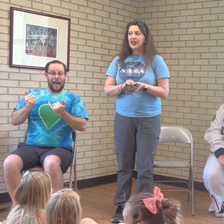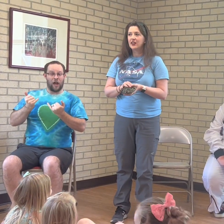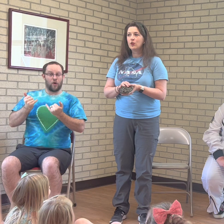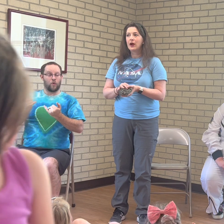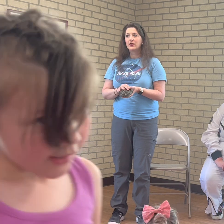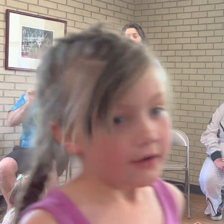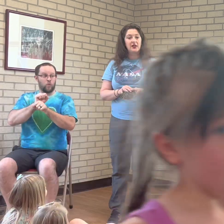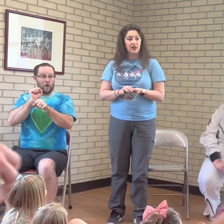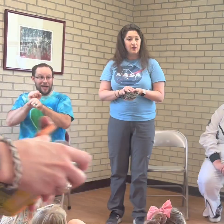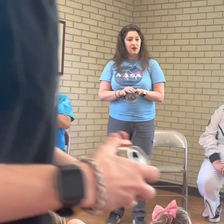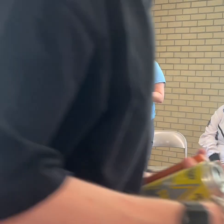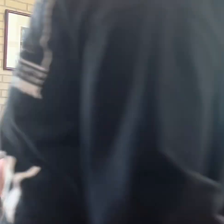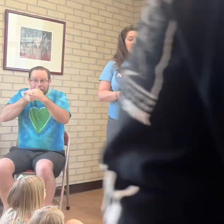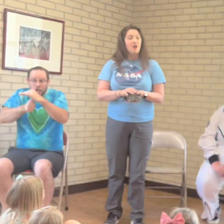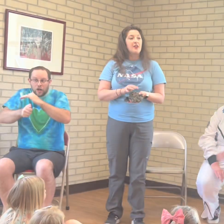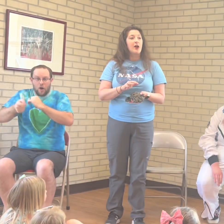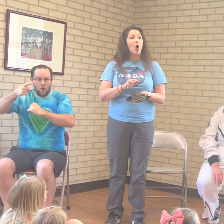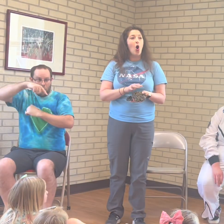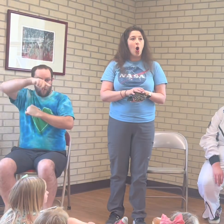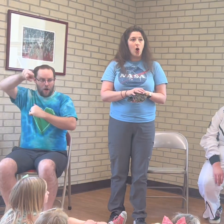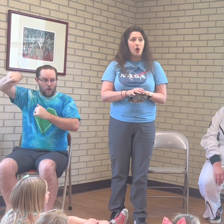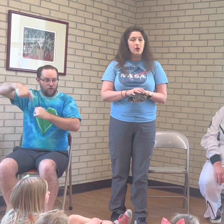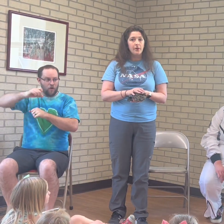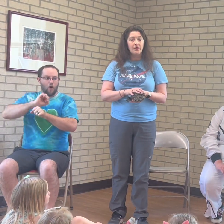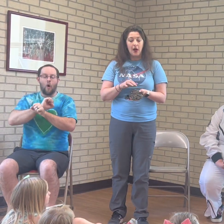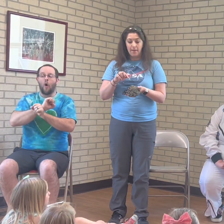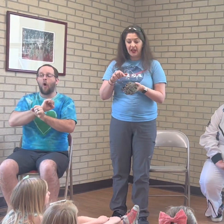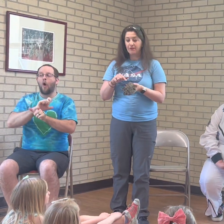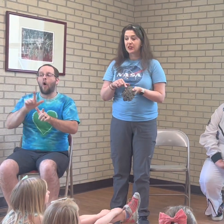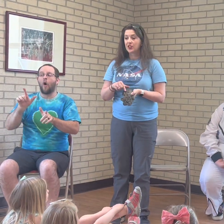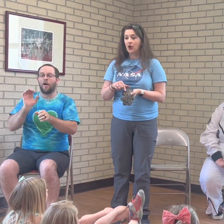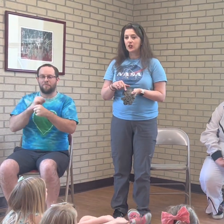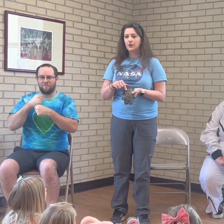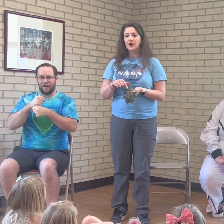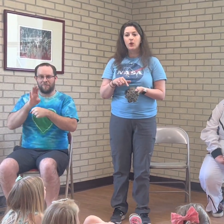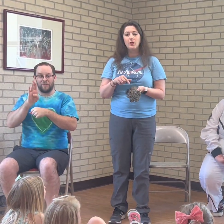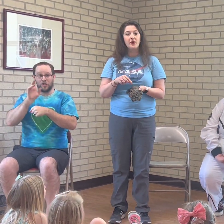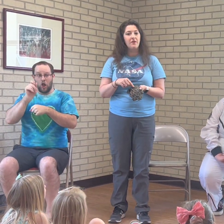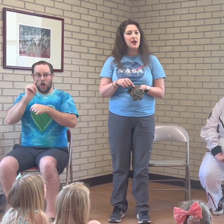hidden around the building... They are all made of Basalt. But when we find them, you're gonna